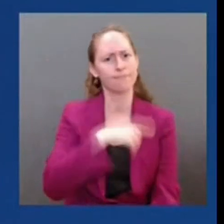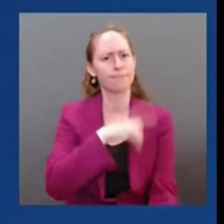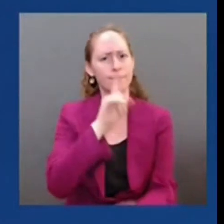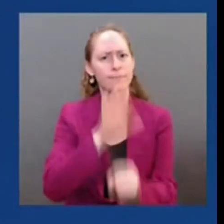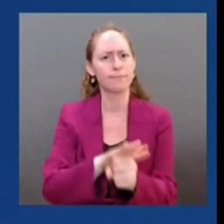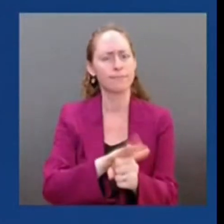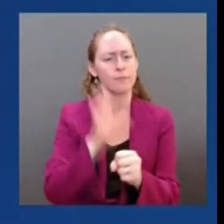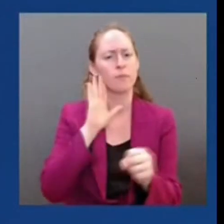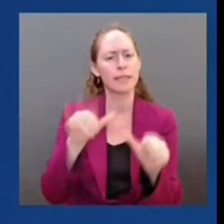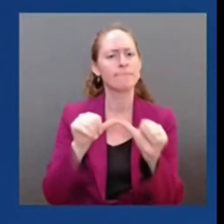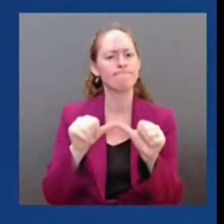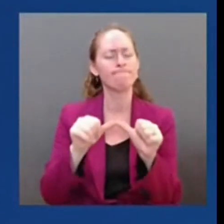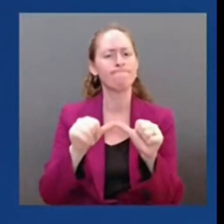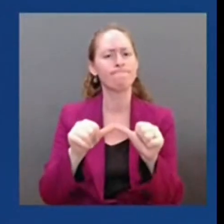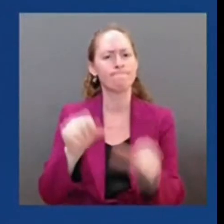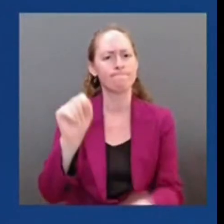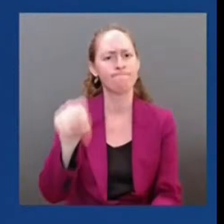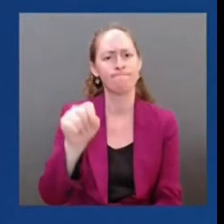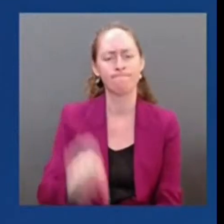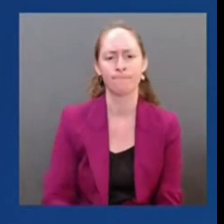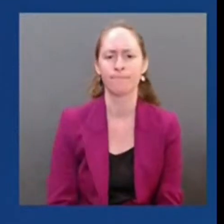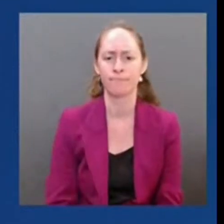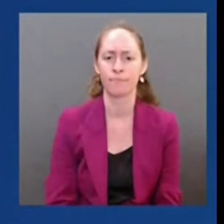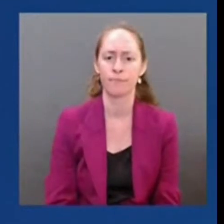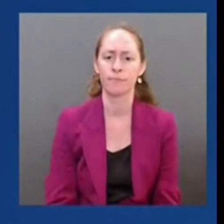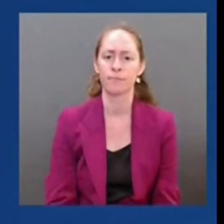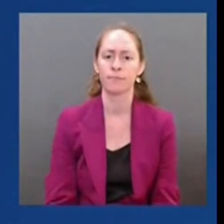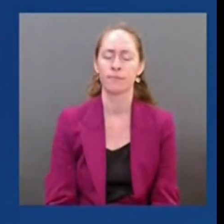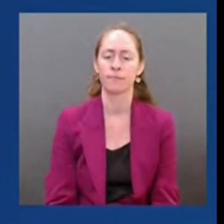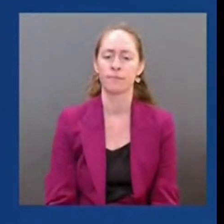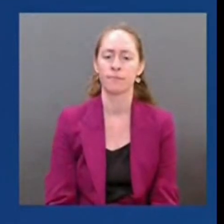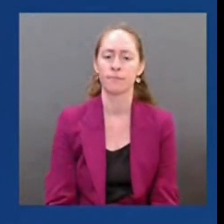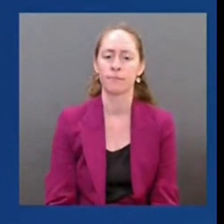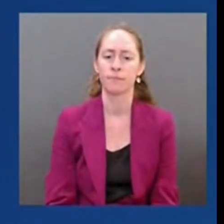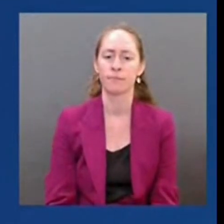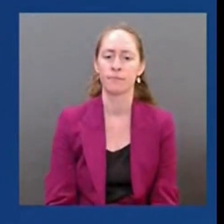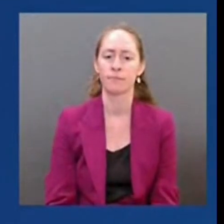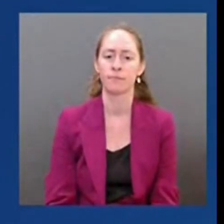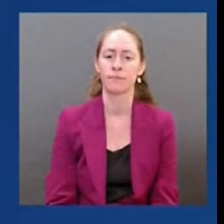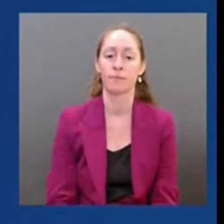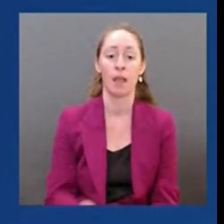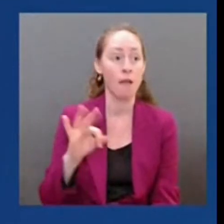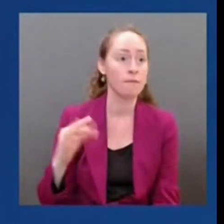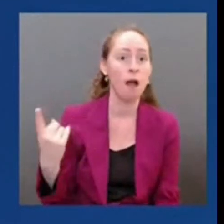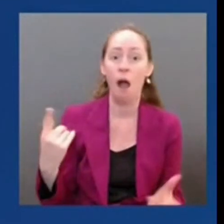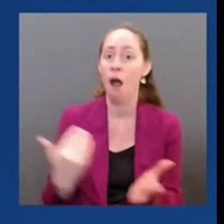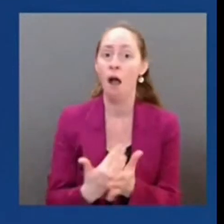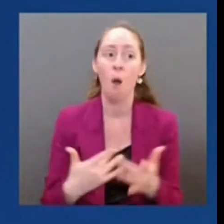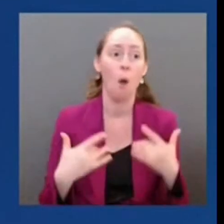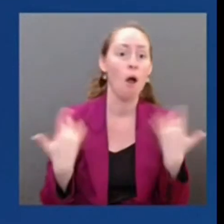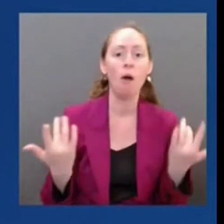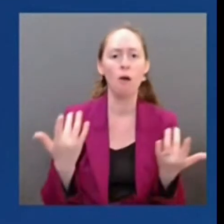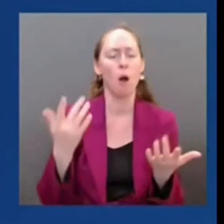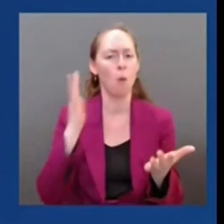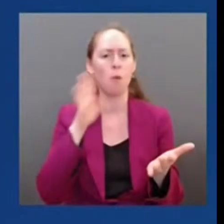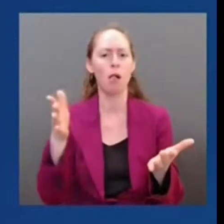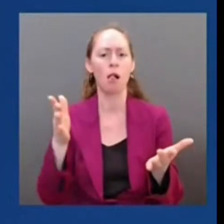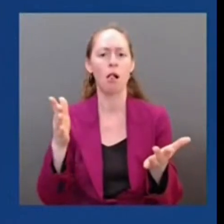AND SO WE WILL CONTINUE TO DO THE BRIEFINGS ON AN ONGOING BASIS. OBVIOUSLY, WHEN THERE'S MAJOR NEWS WE WILL DO IT.